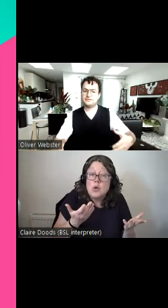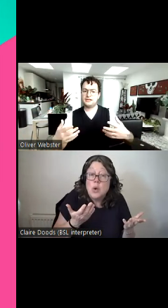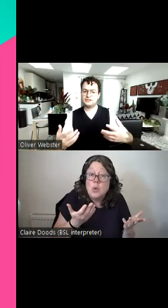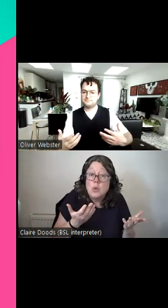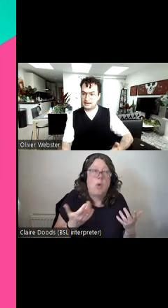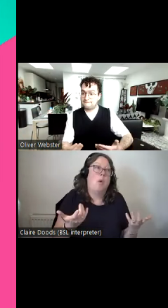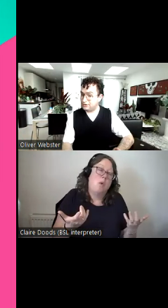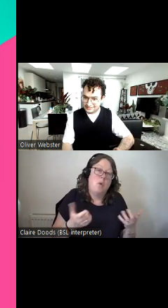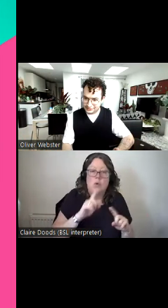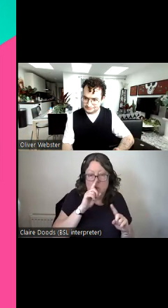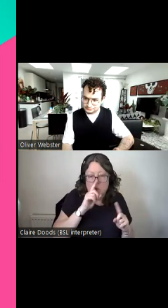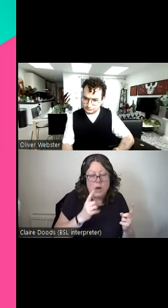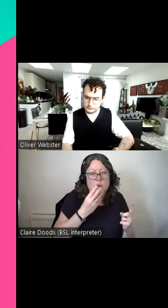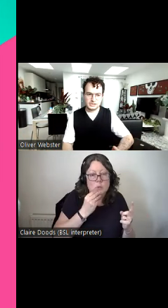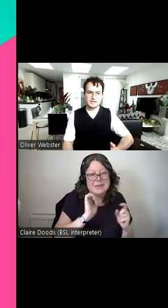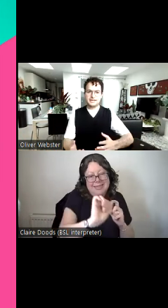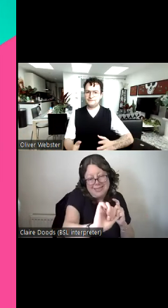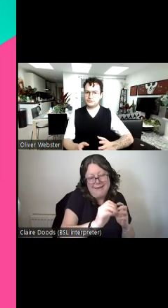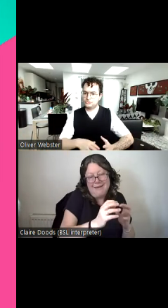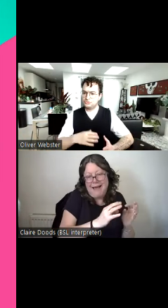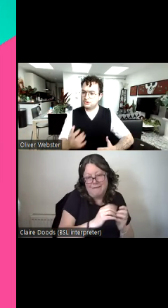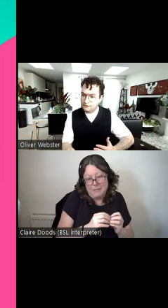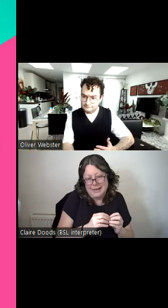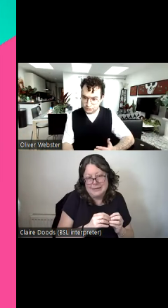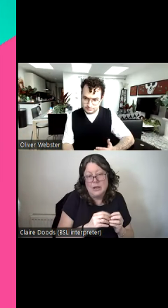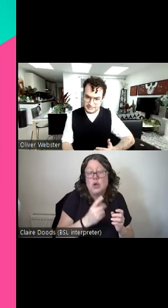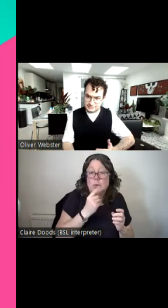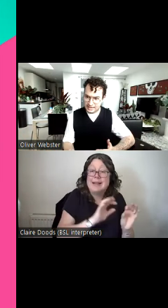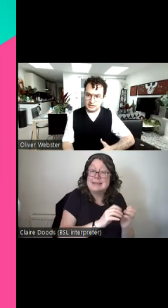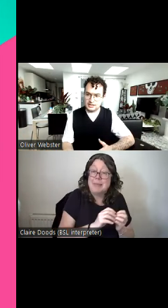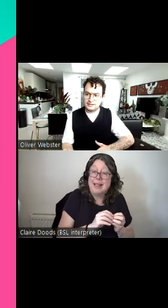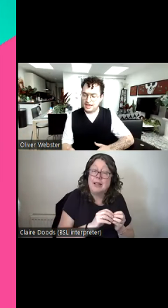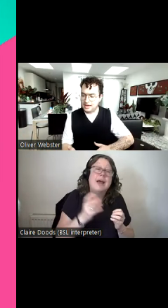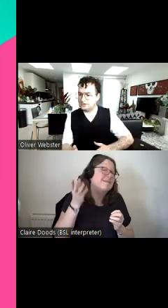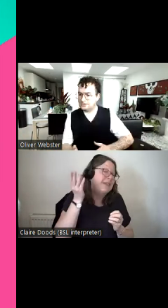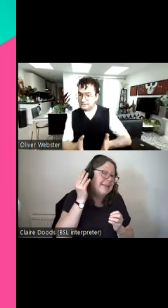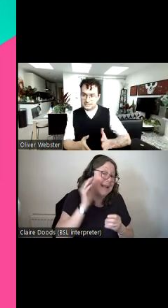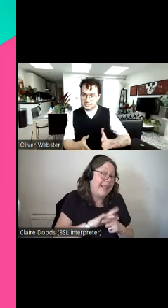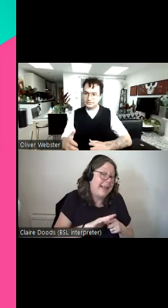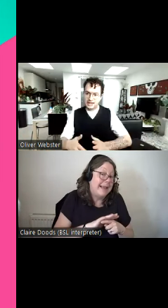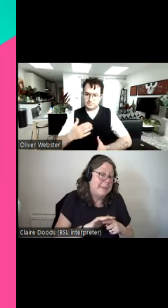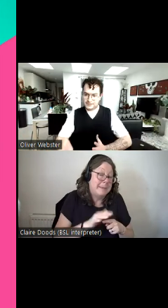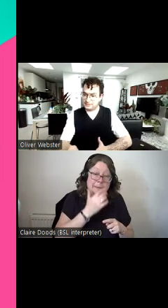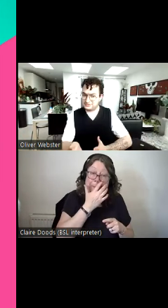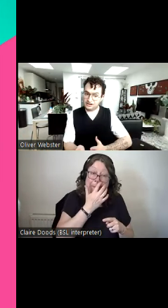then spell it phonetically. If you can't follow what's being said, then ideally, contact the speaker themselves